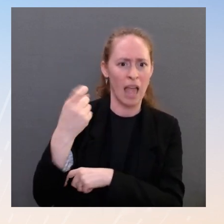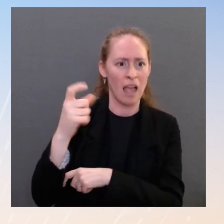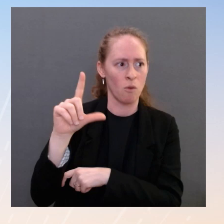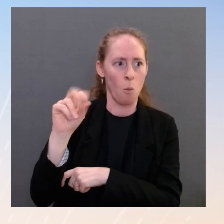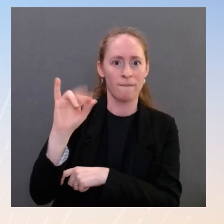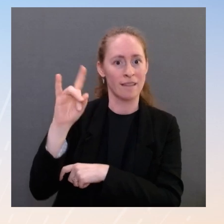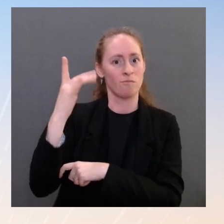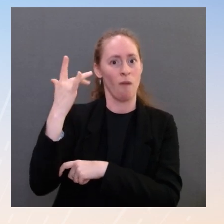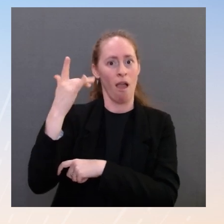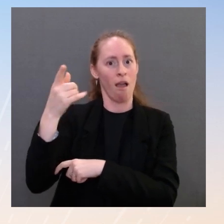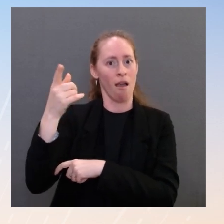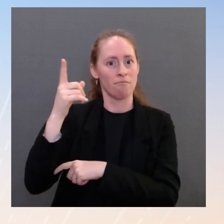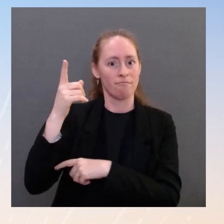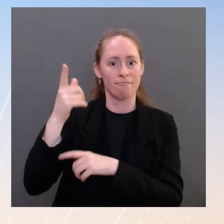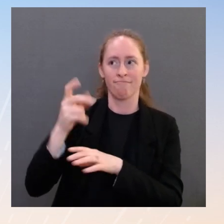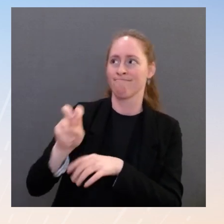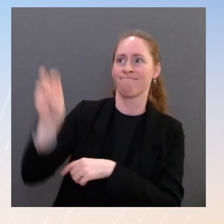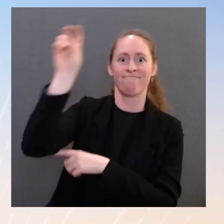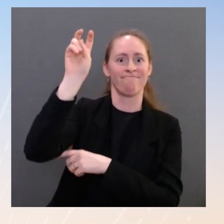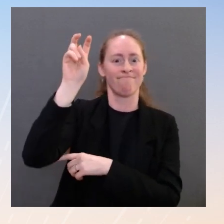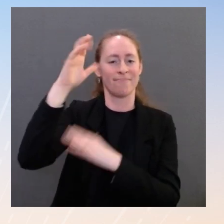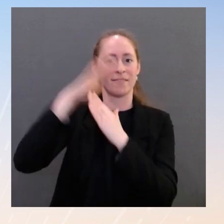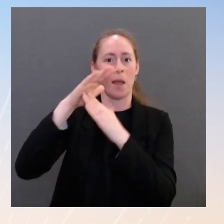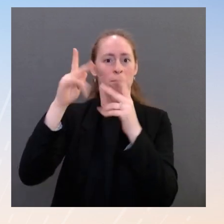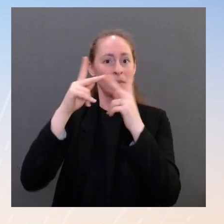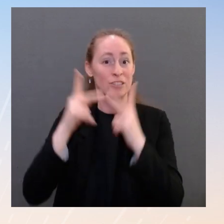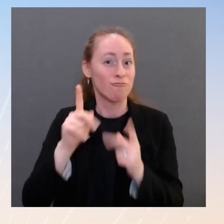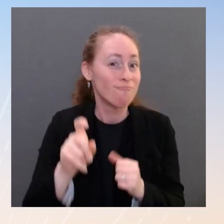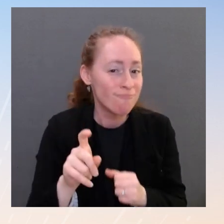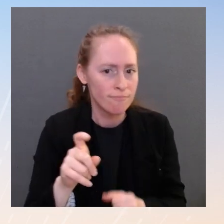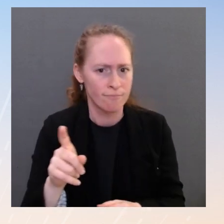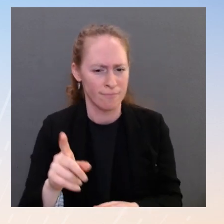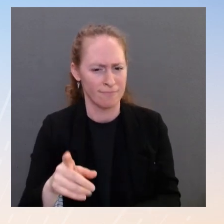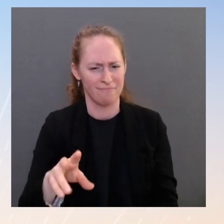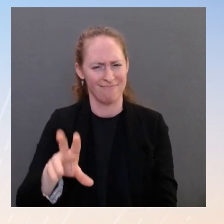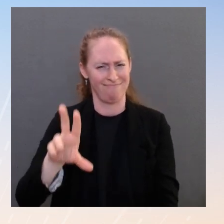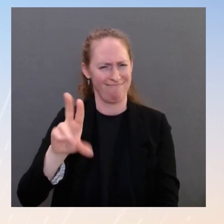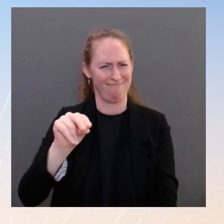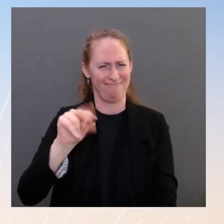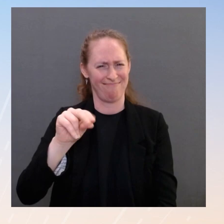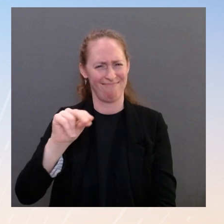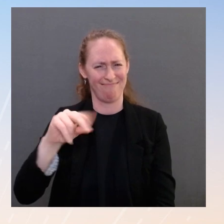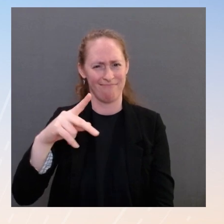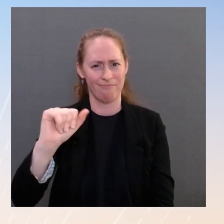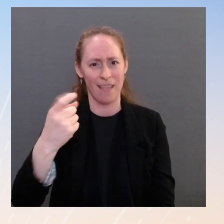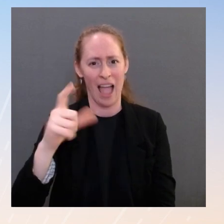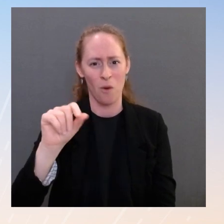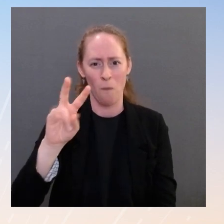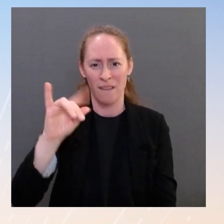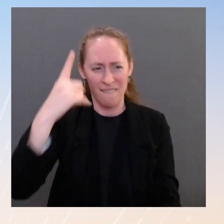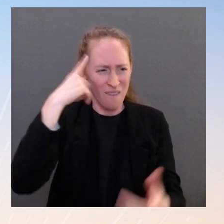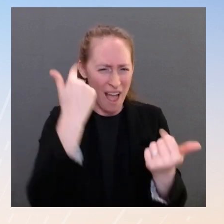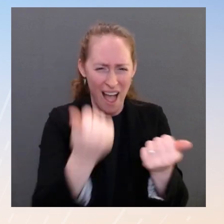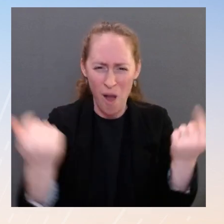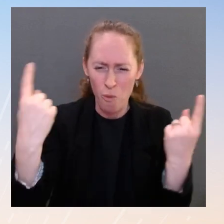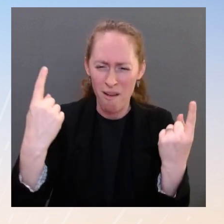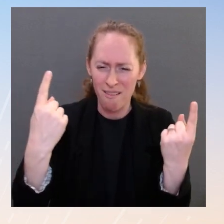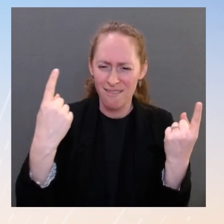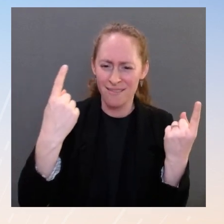consulting with their doctors. So it is not just a treatment that is available to only a small population of the public.